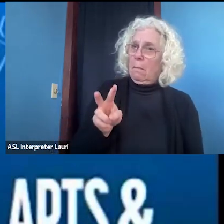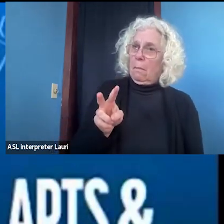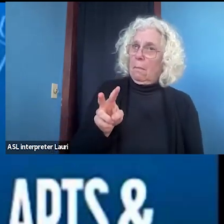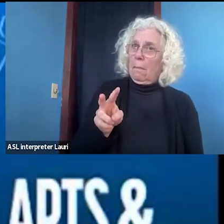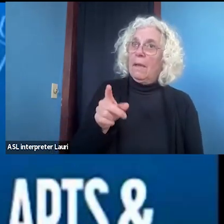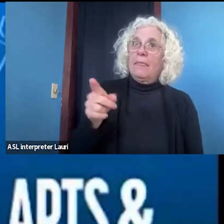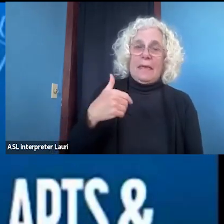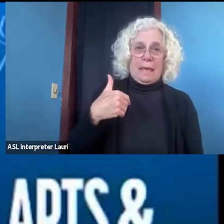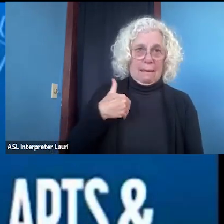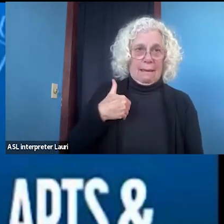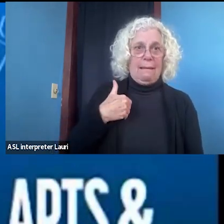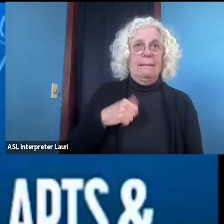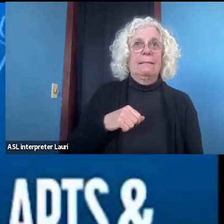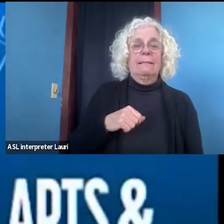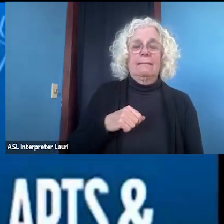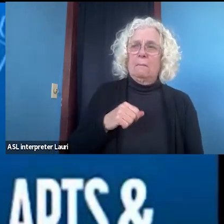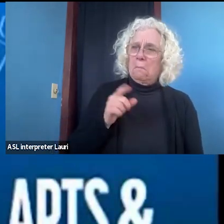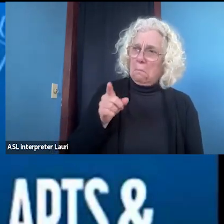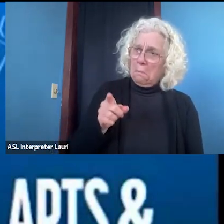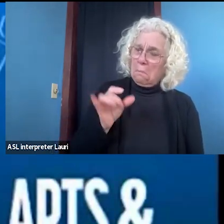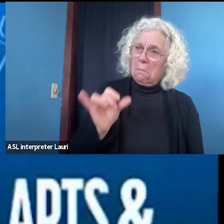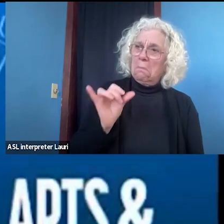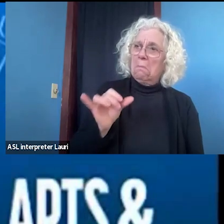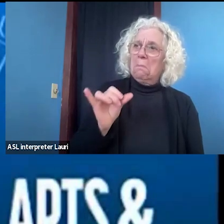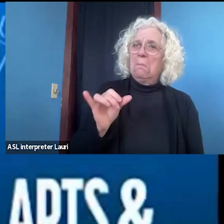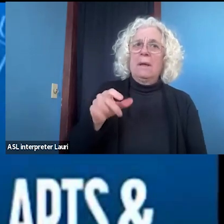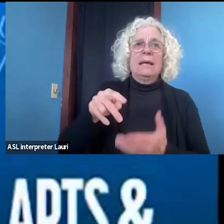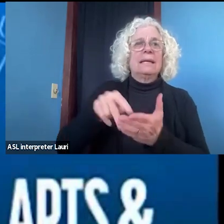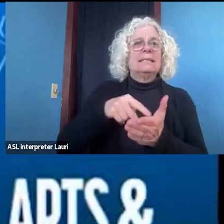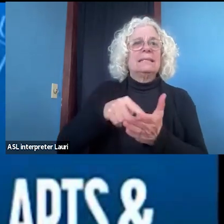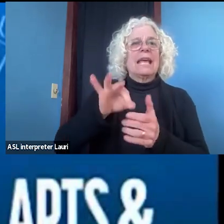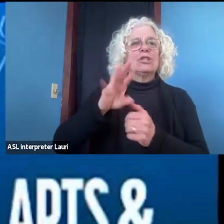all different kinds of, dance forms, in Canada.